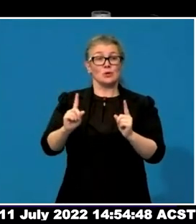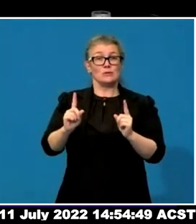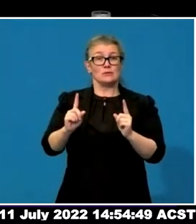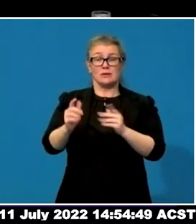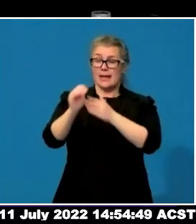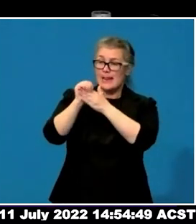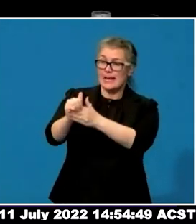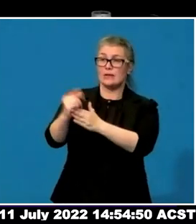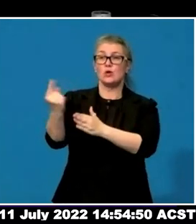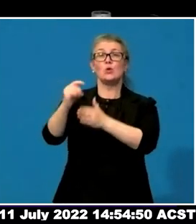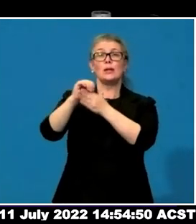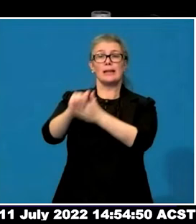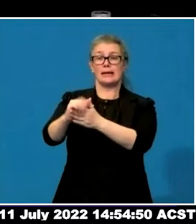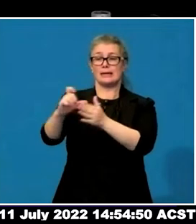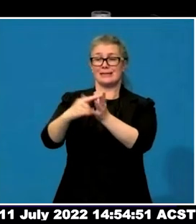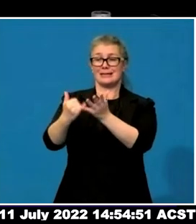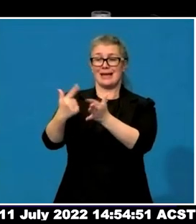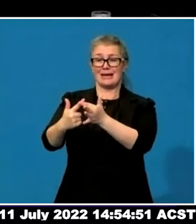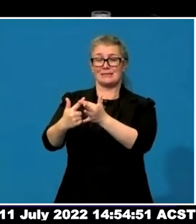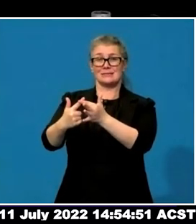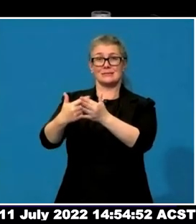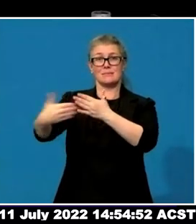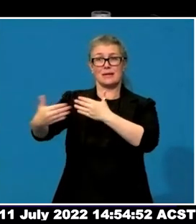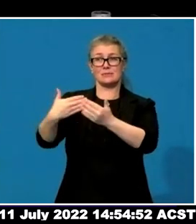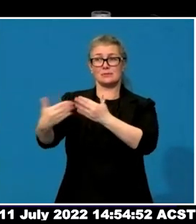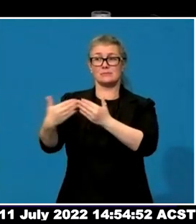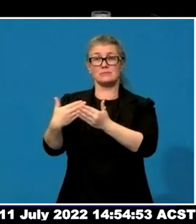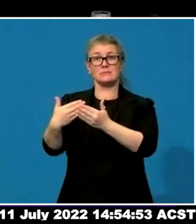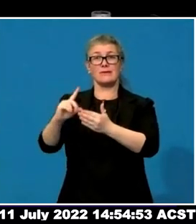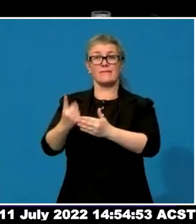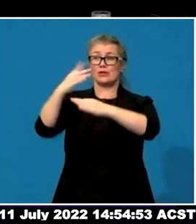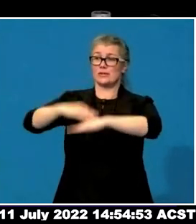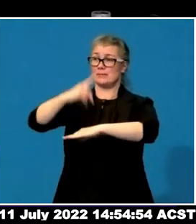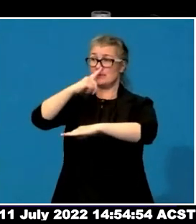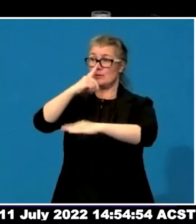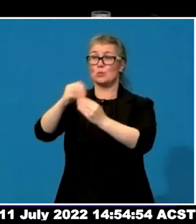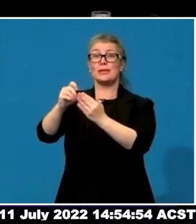communities for First Nations people with disability through this model of the NDIS?